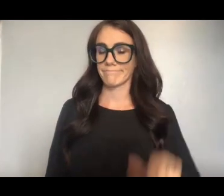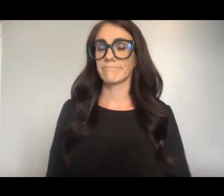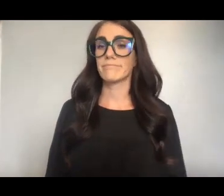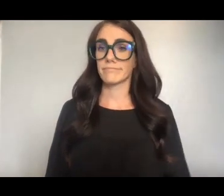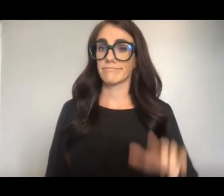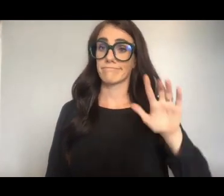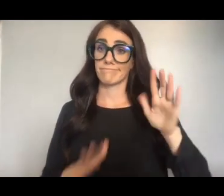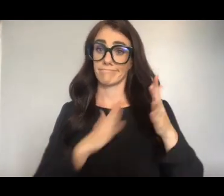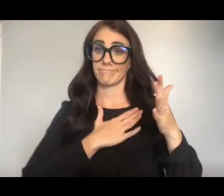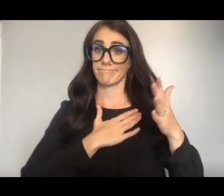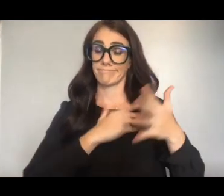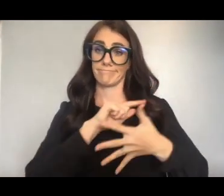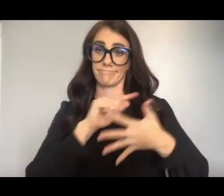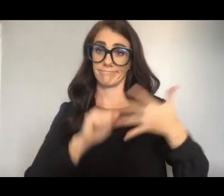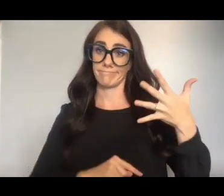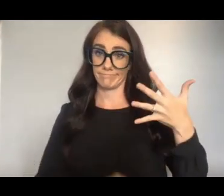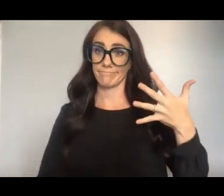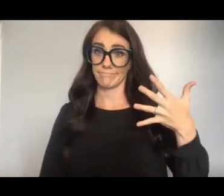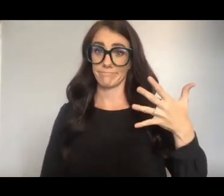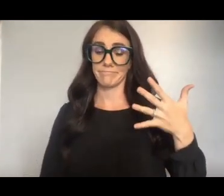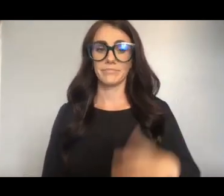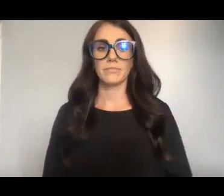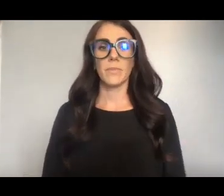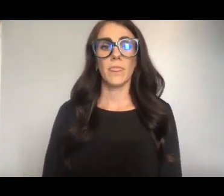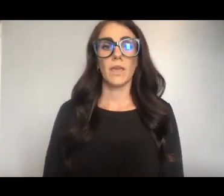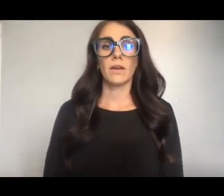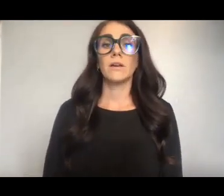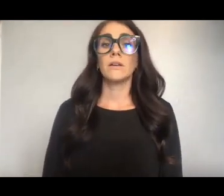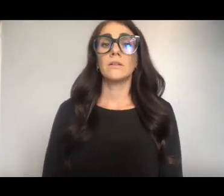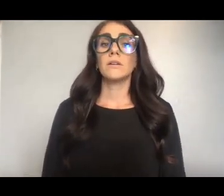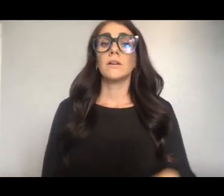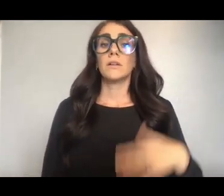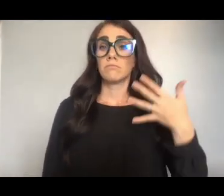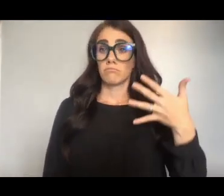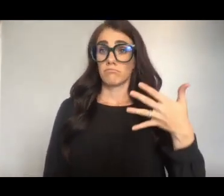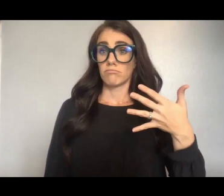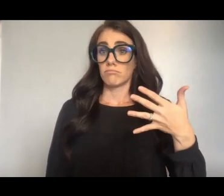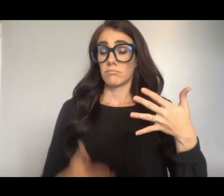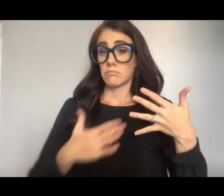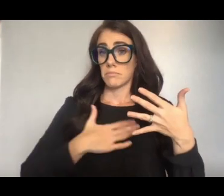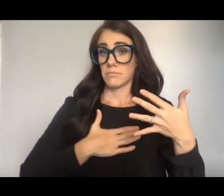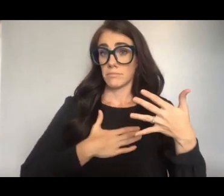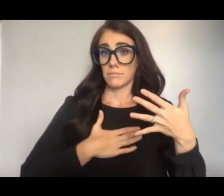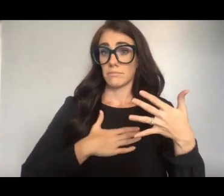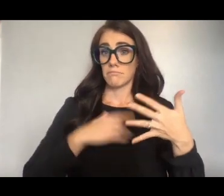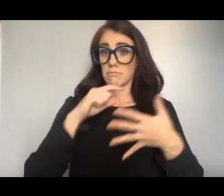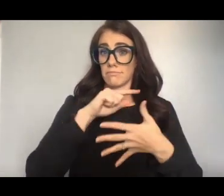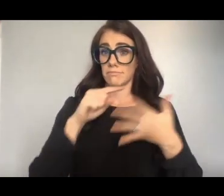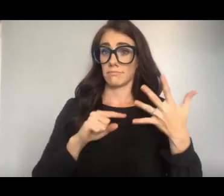my base hand. So I'll use that to make my list.